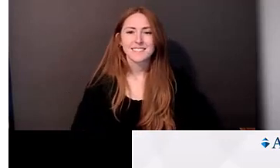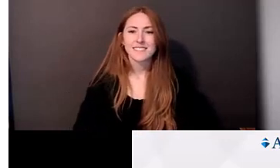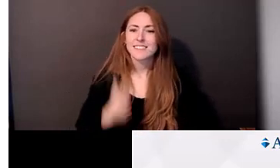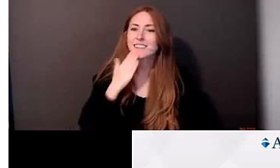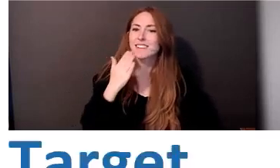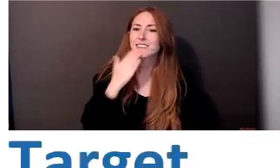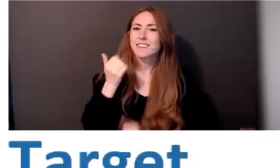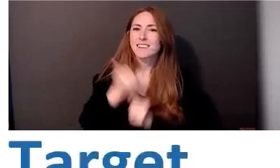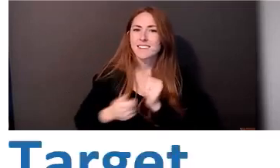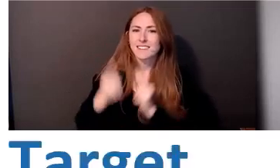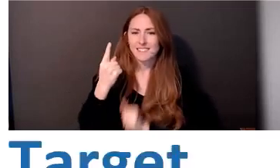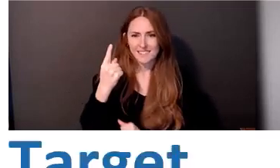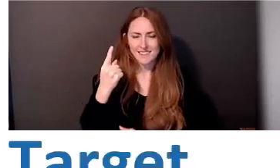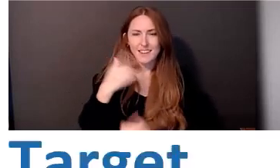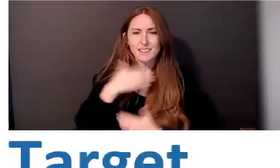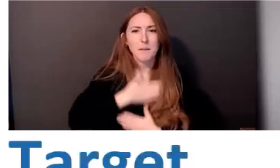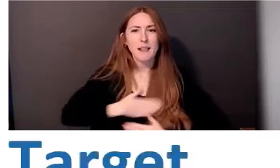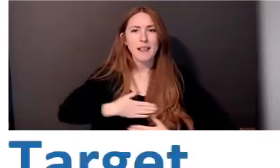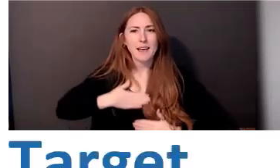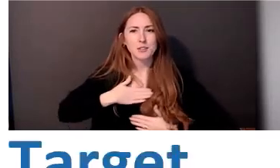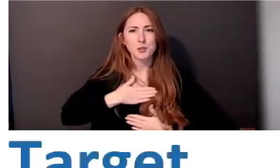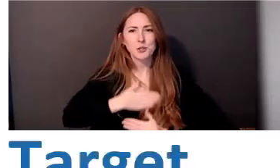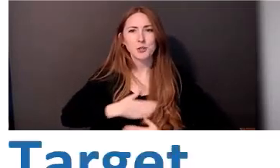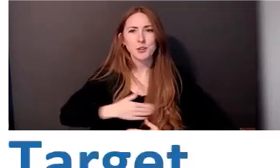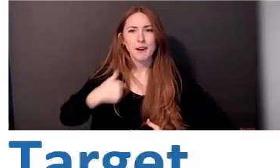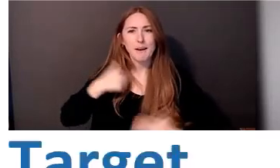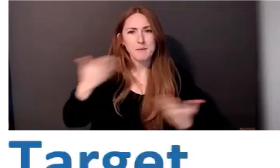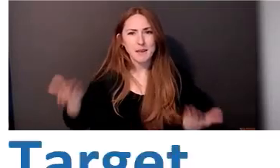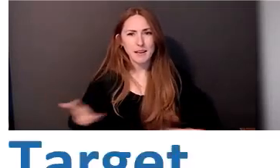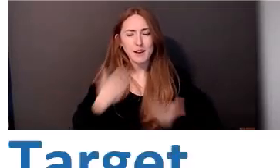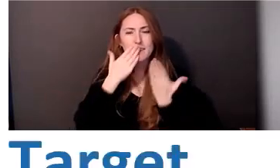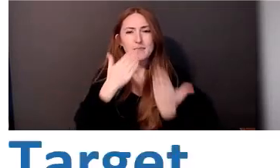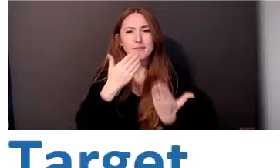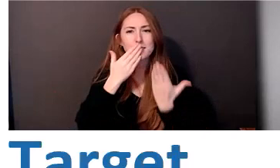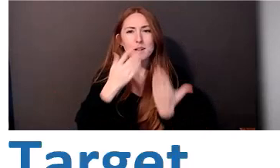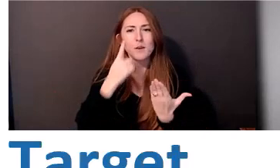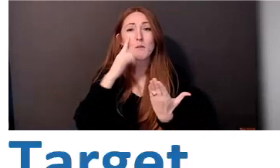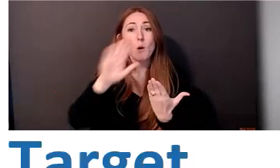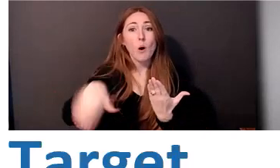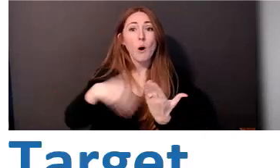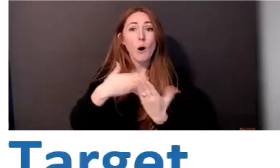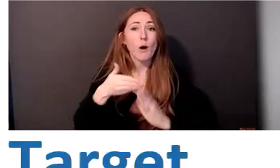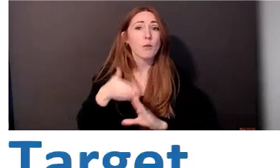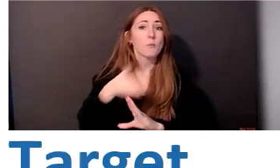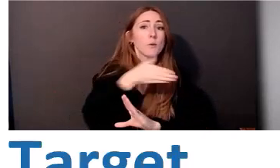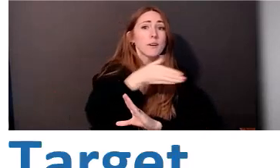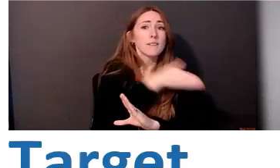It's a pleasure to be with you all. And thank you for all the preceding presentations. They've been wonderful.